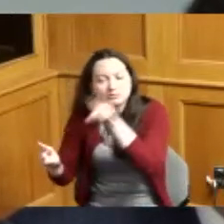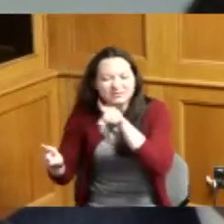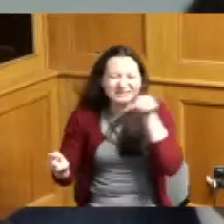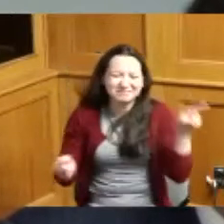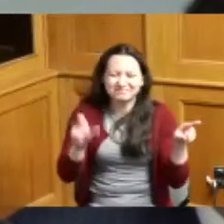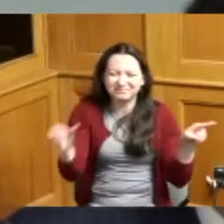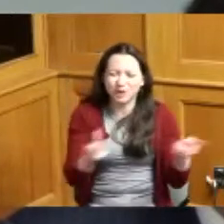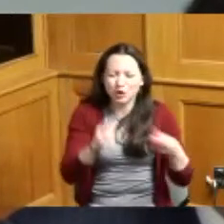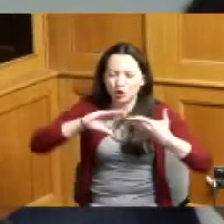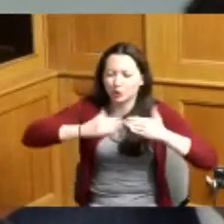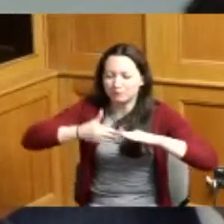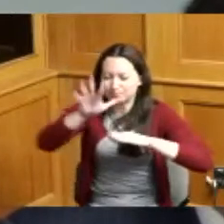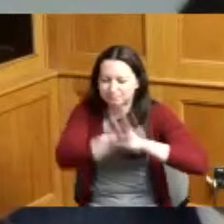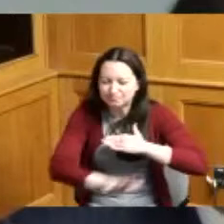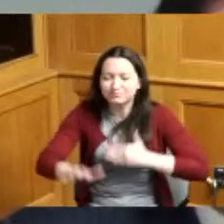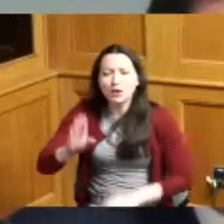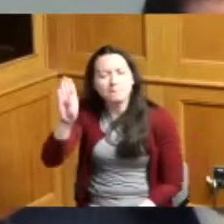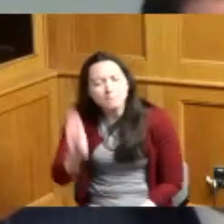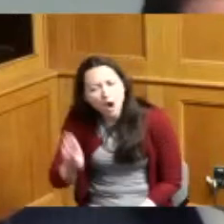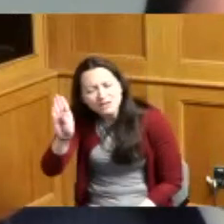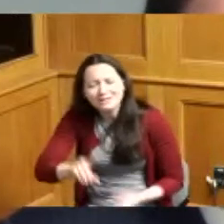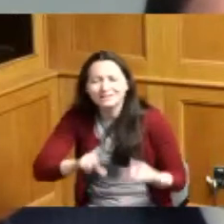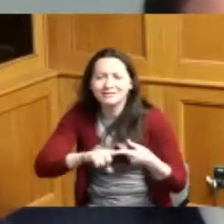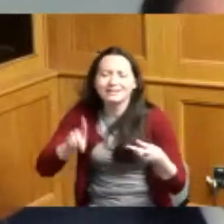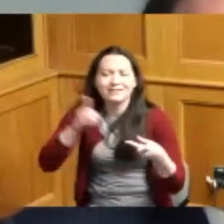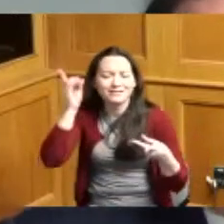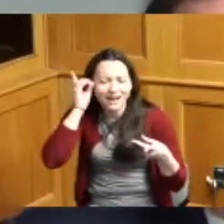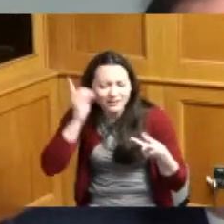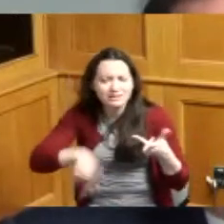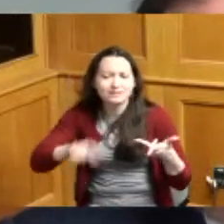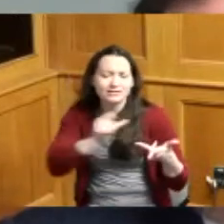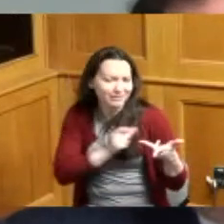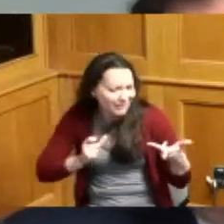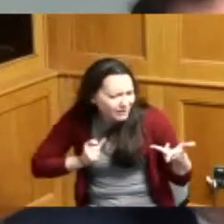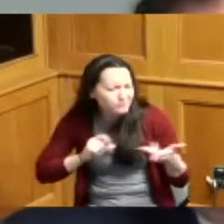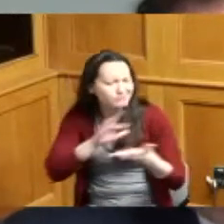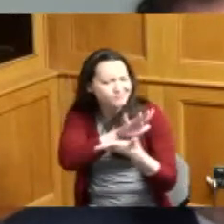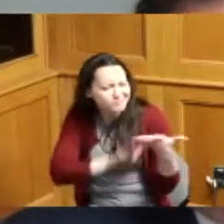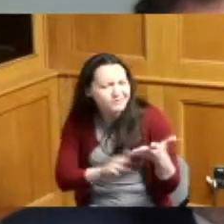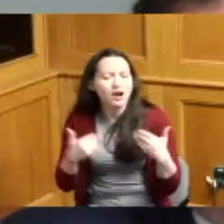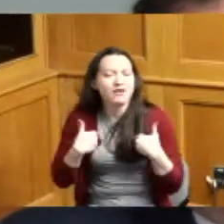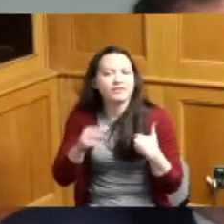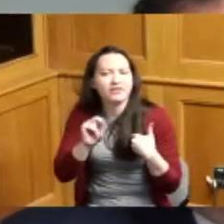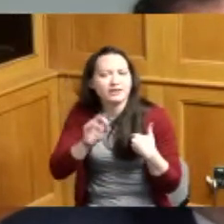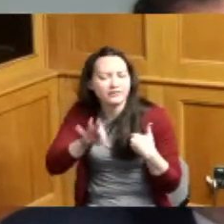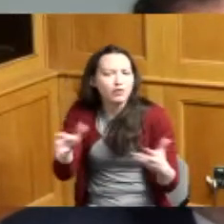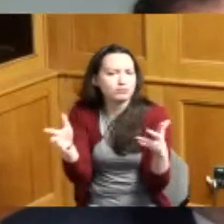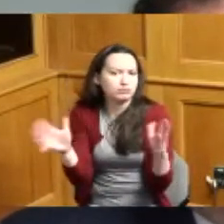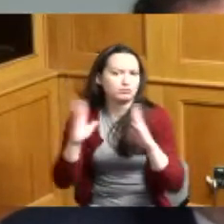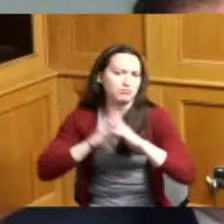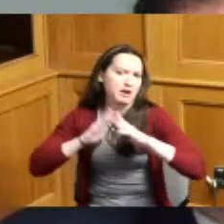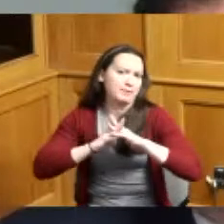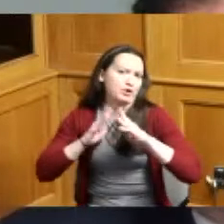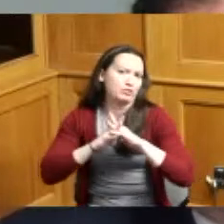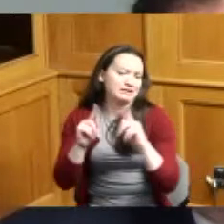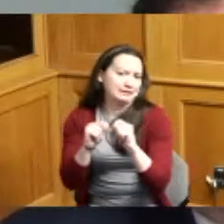other communities like Boston Dallas Atlanta other places where there are NFL franchises um in almost